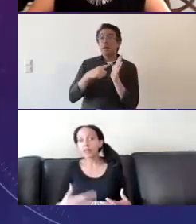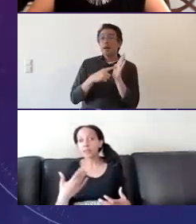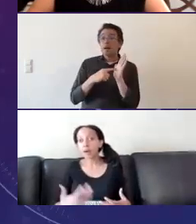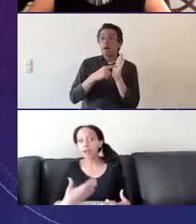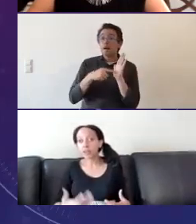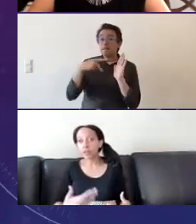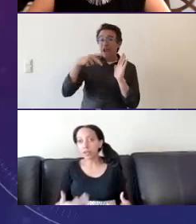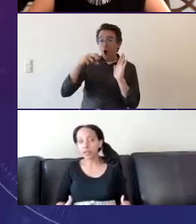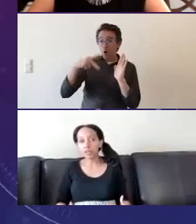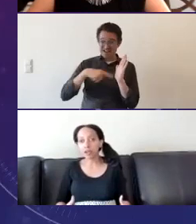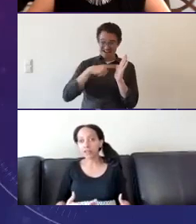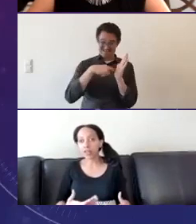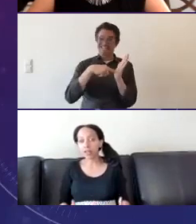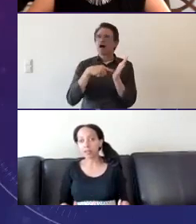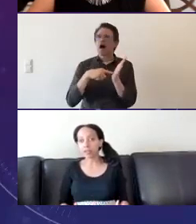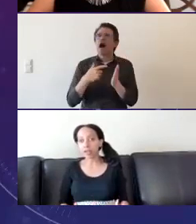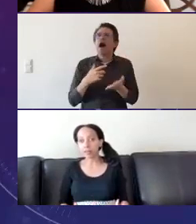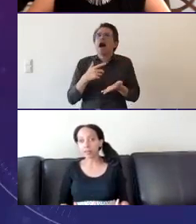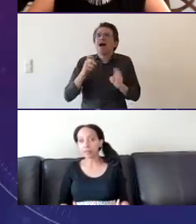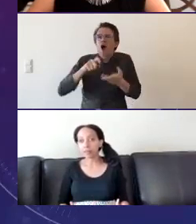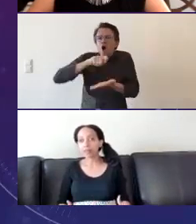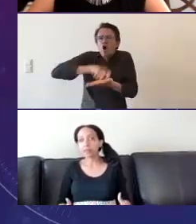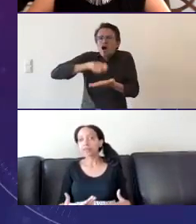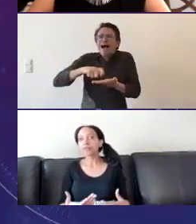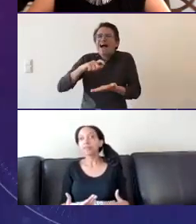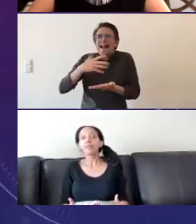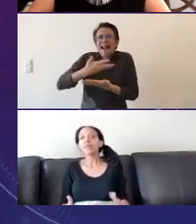whatever abilities are available to them